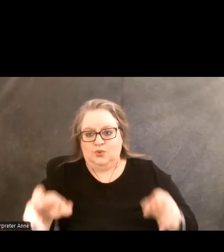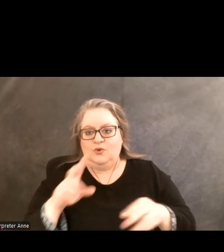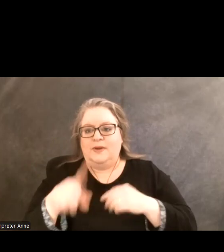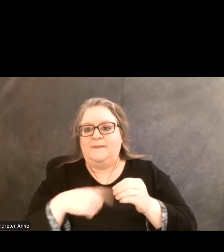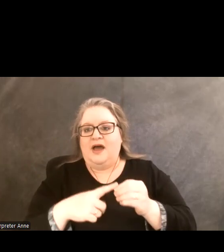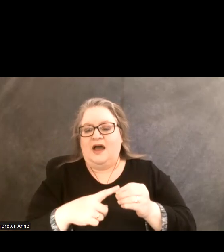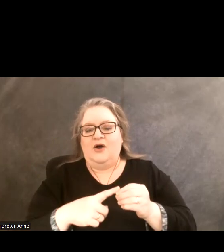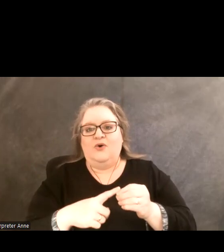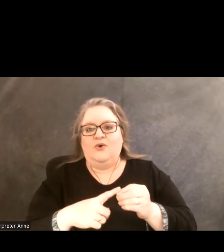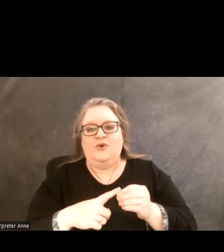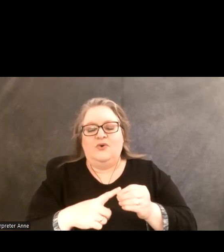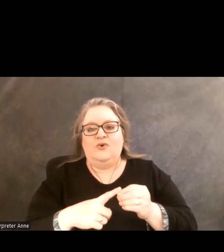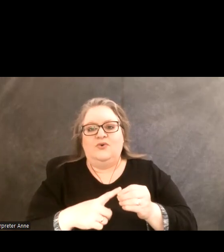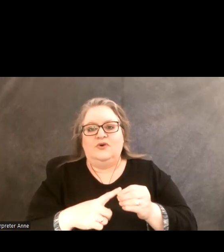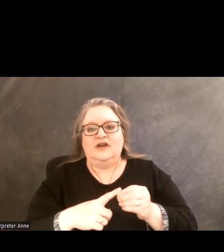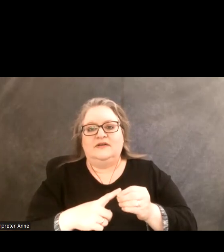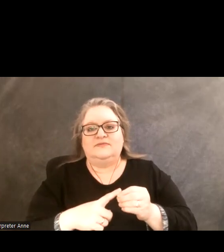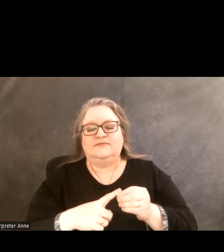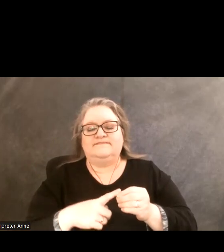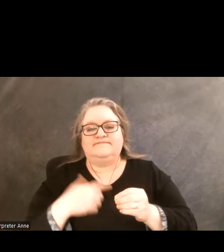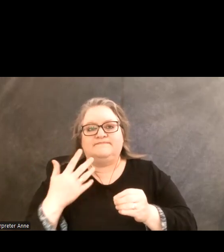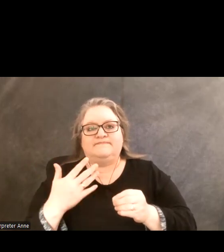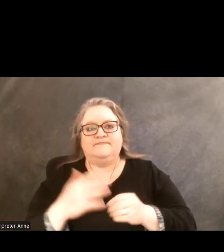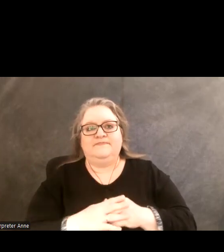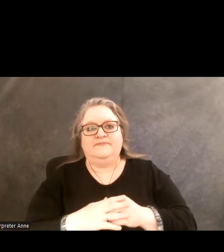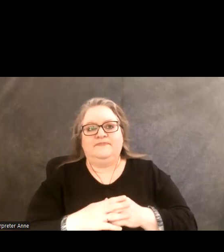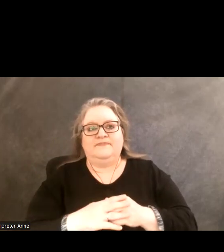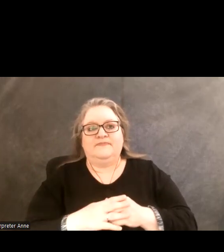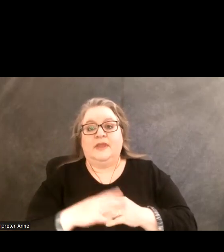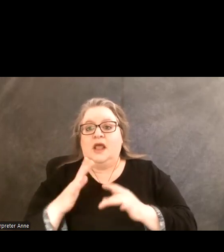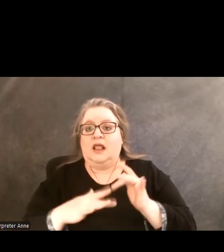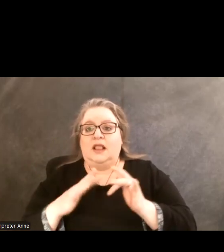you know, the lack of representation of disabled